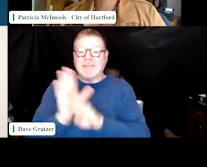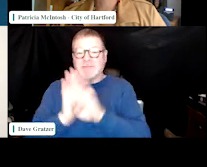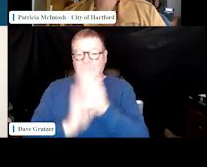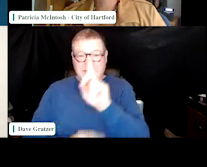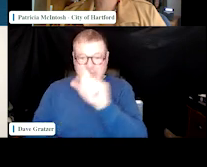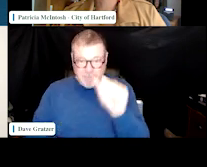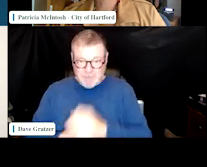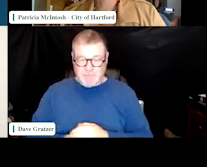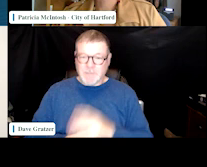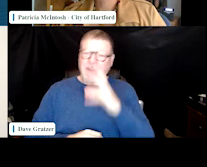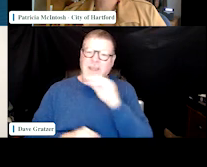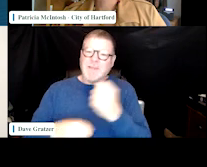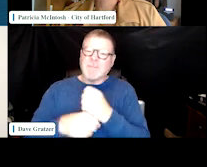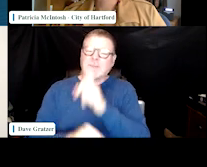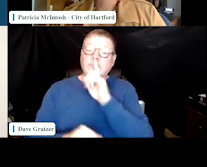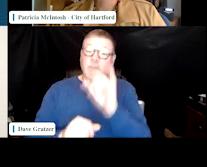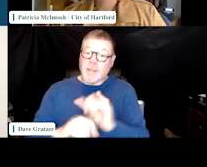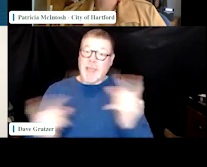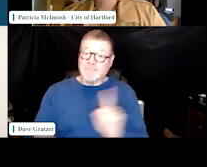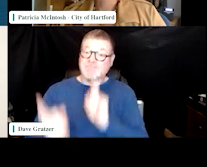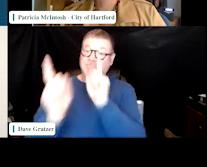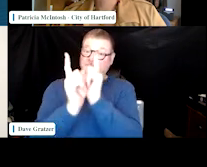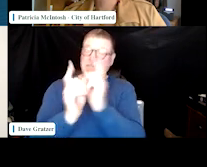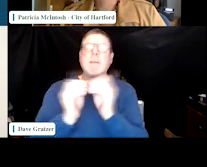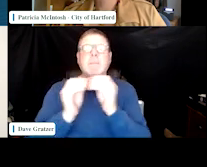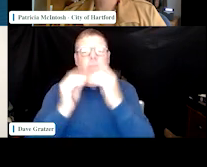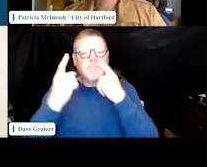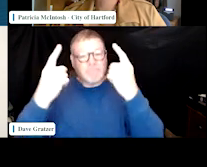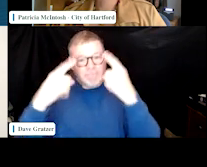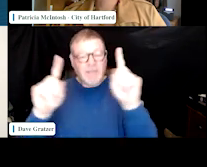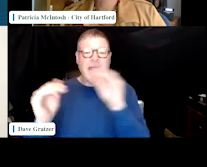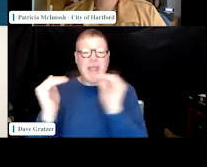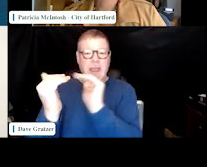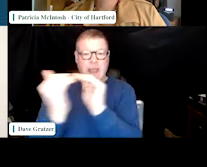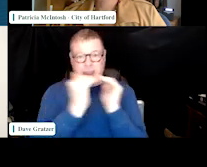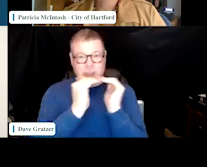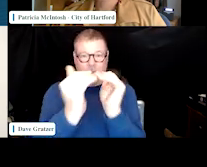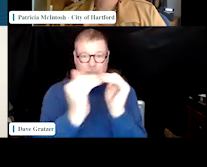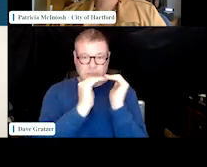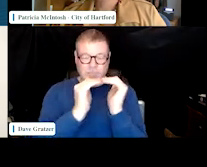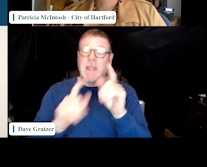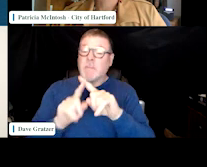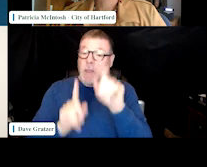and to ensure that these encounters are more effective and equitable, but also safer